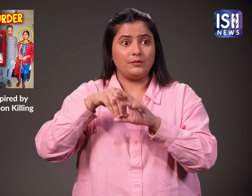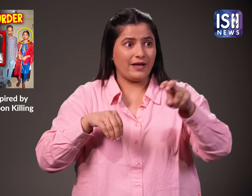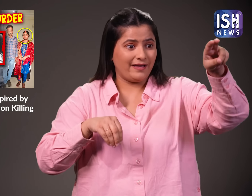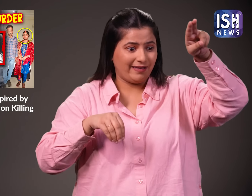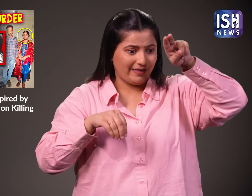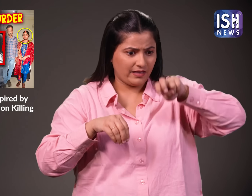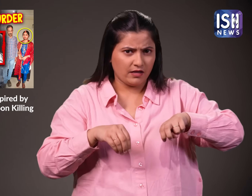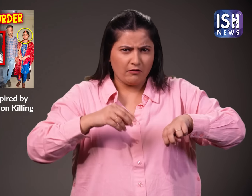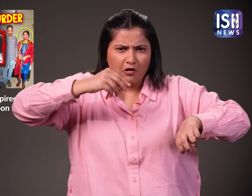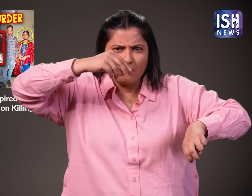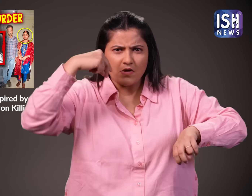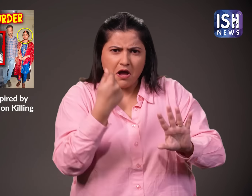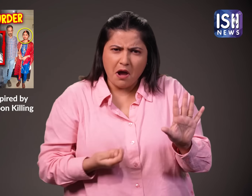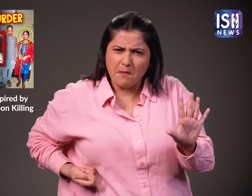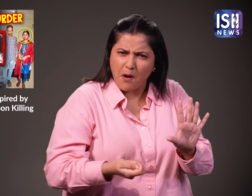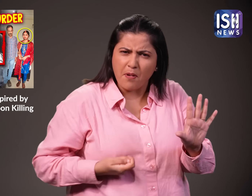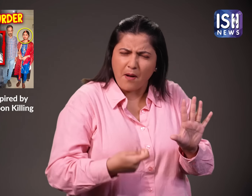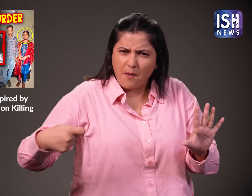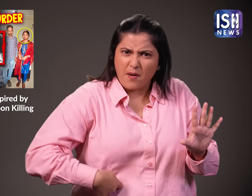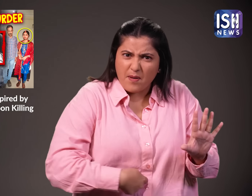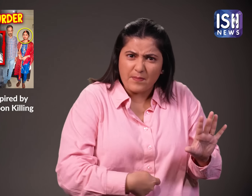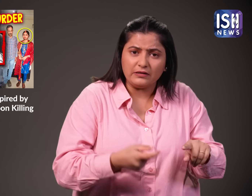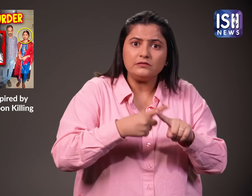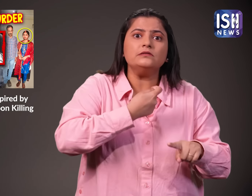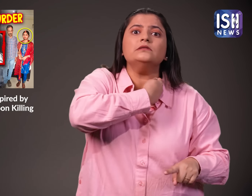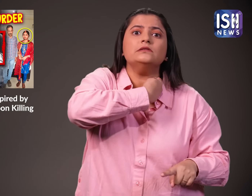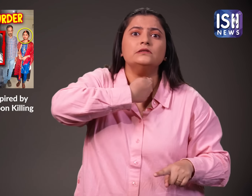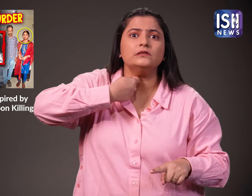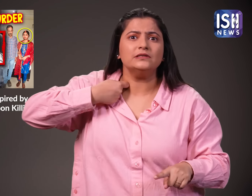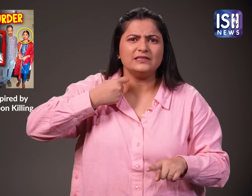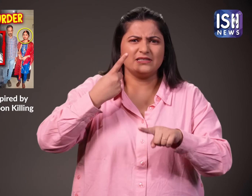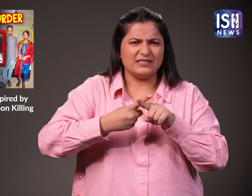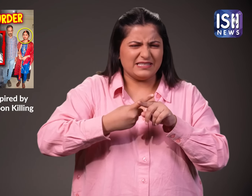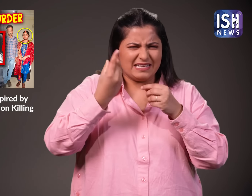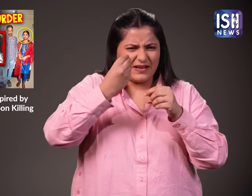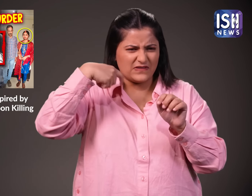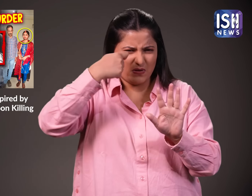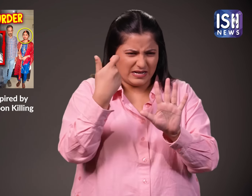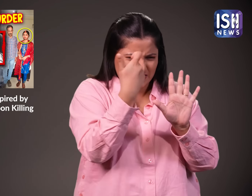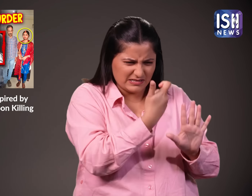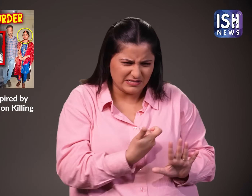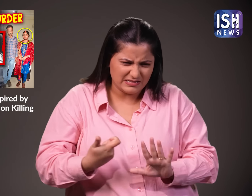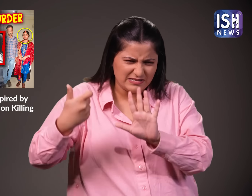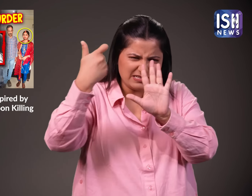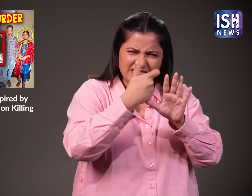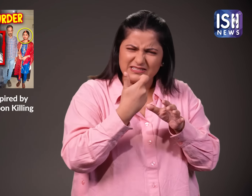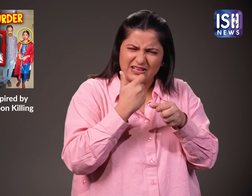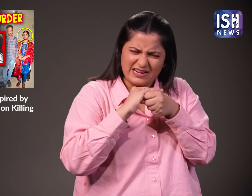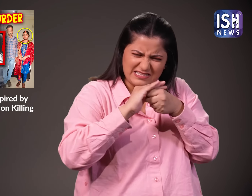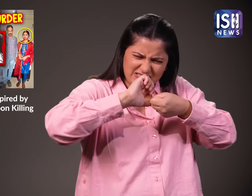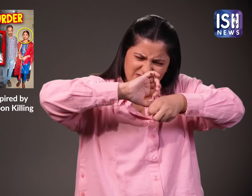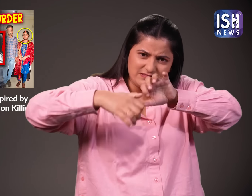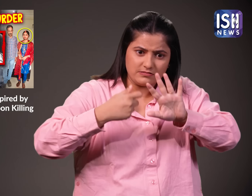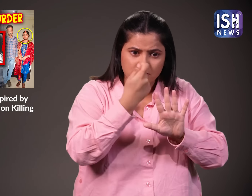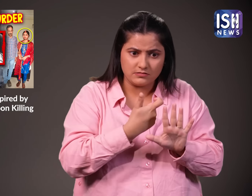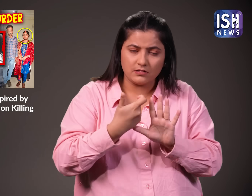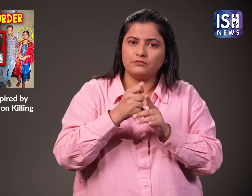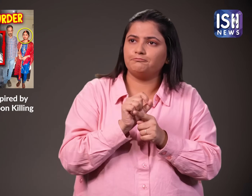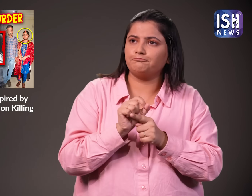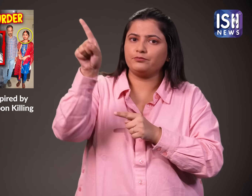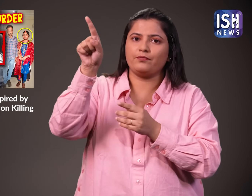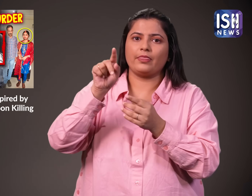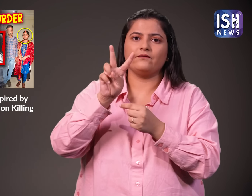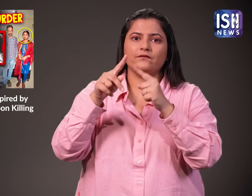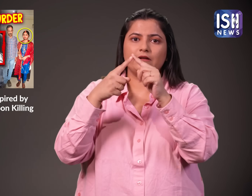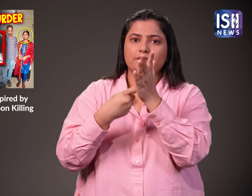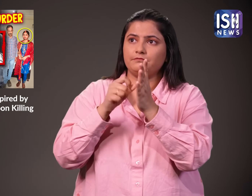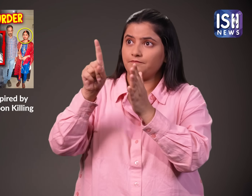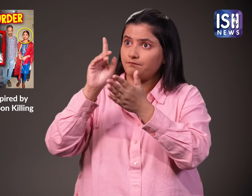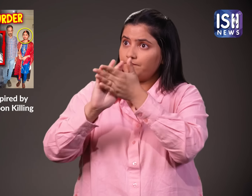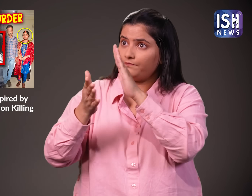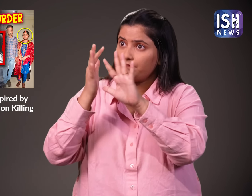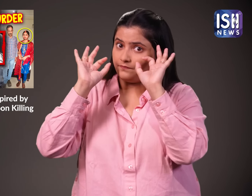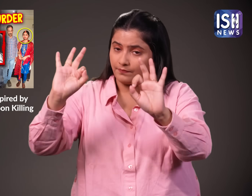Once inside the car, they stabbed him in the stomach, slit his throat and recorded the act and sent that video to VT Rao.